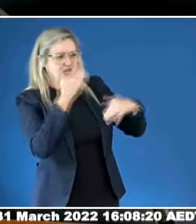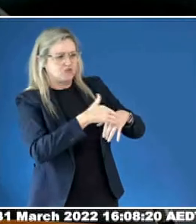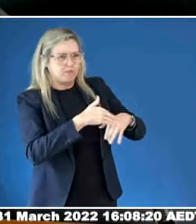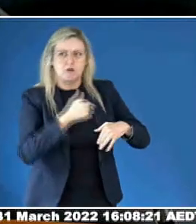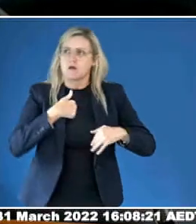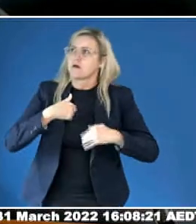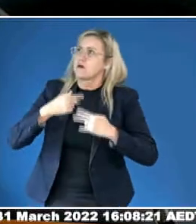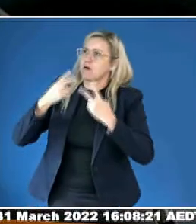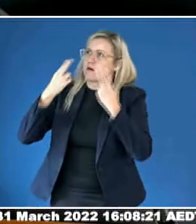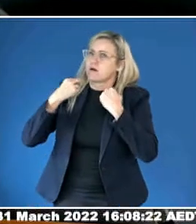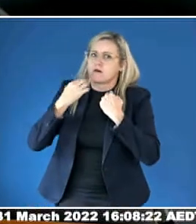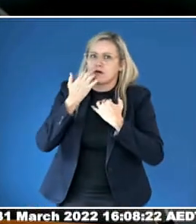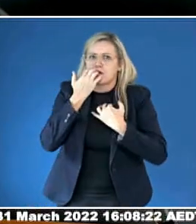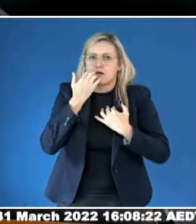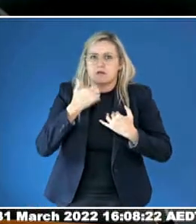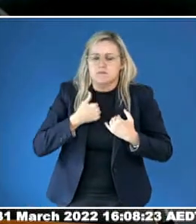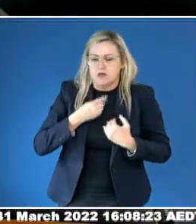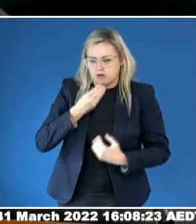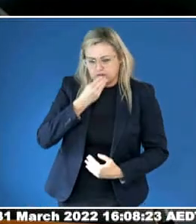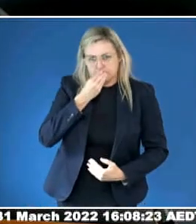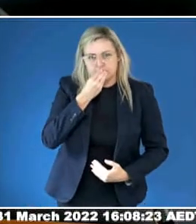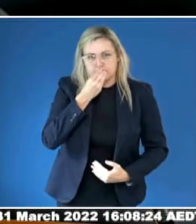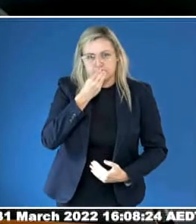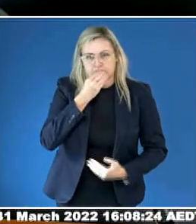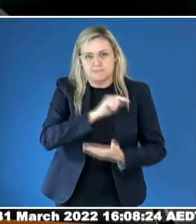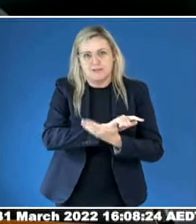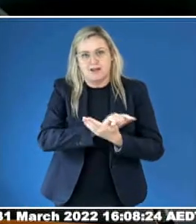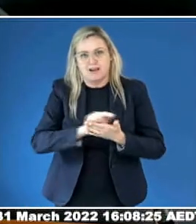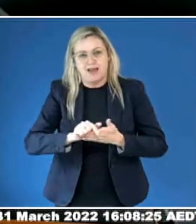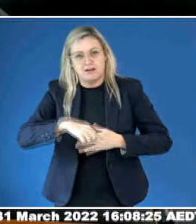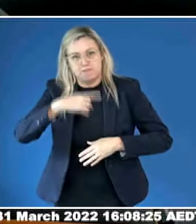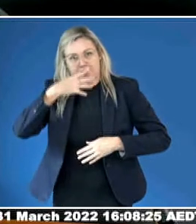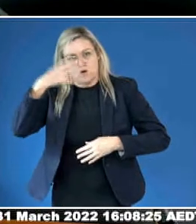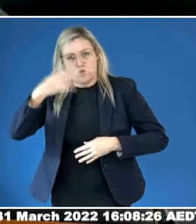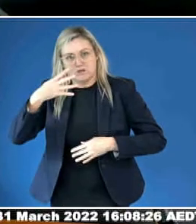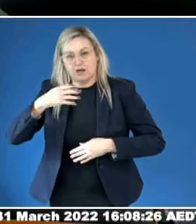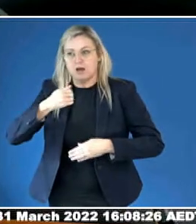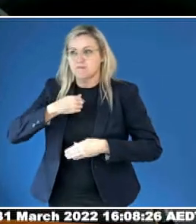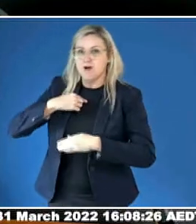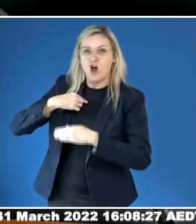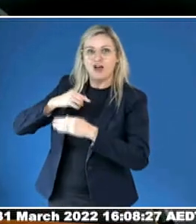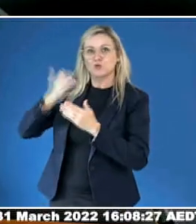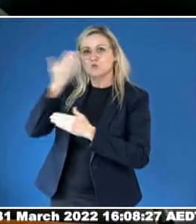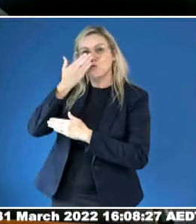When I was 13 I was groomed by my 30-year-old sporting coach. I was very lonely at the time, didn't fit in at home and was bullied at school.